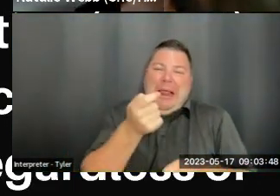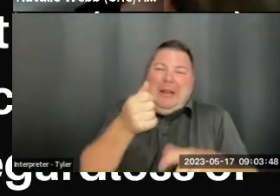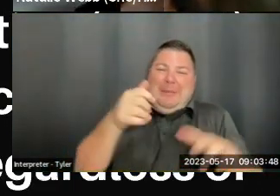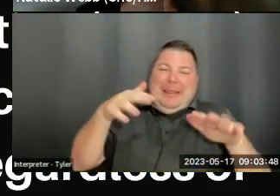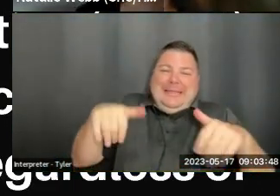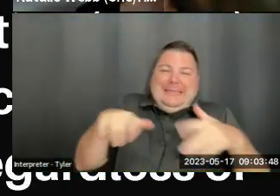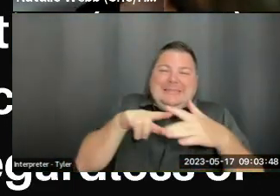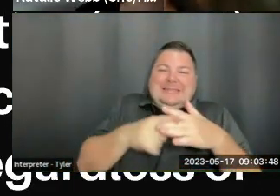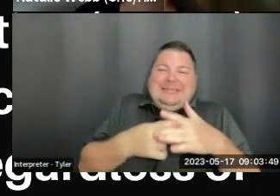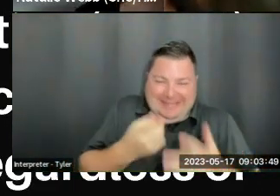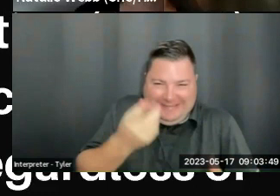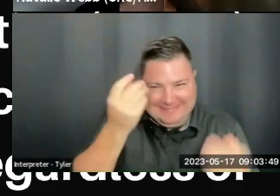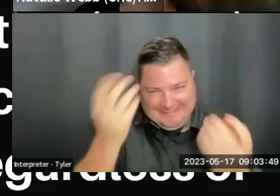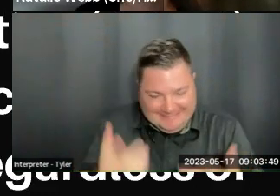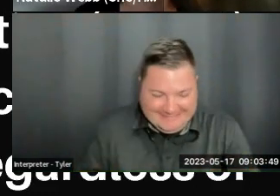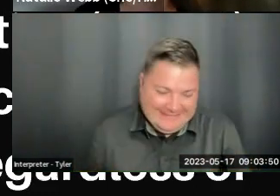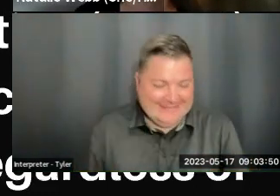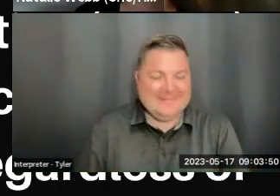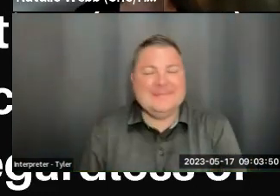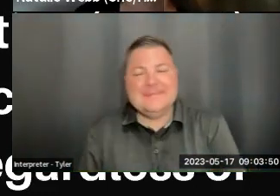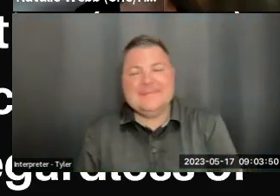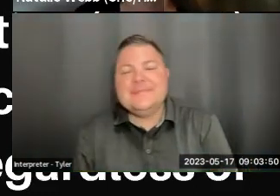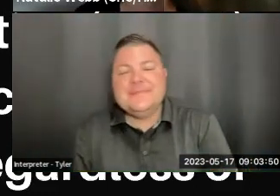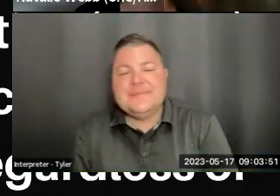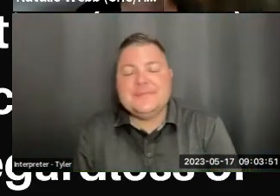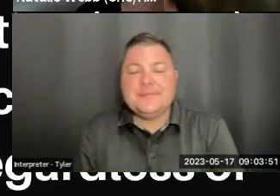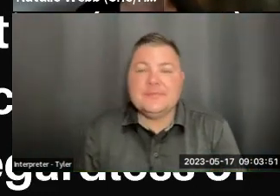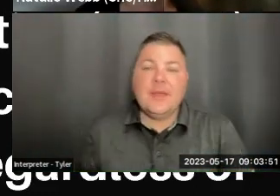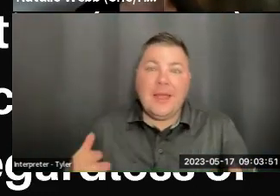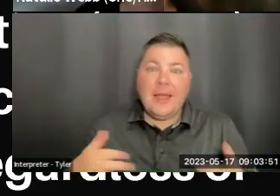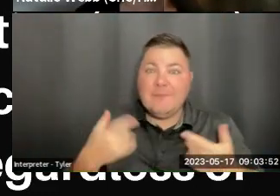Good morning. Sorry for the slight delay.